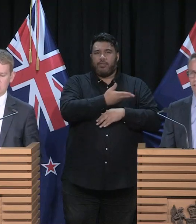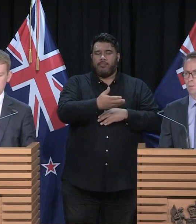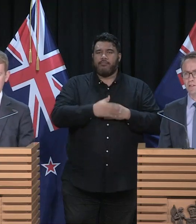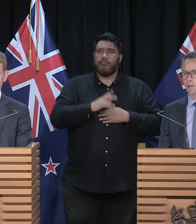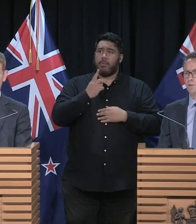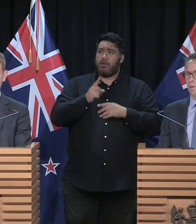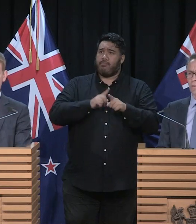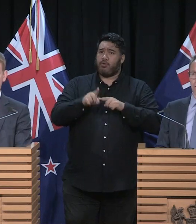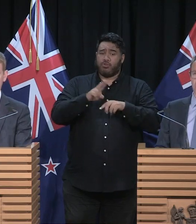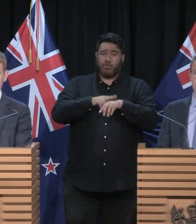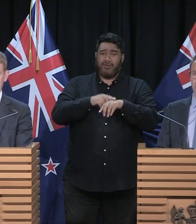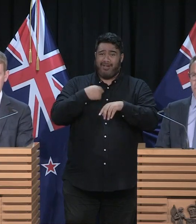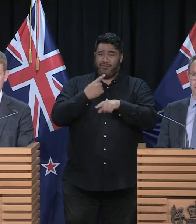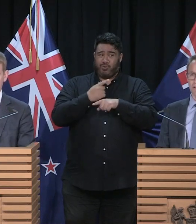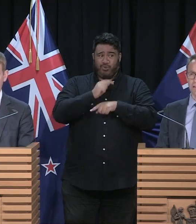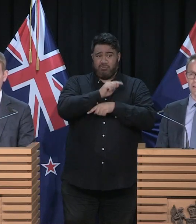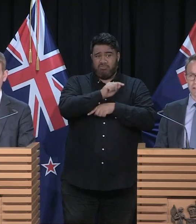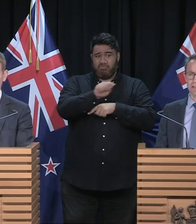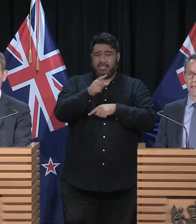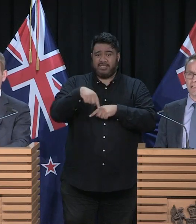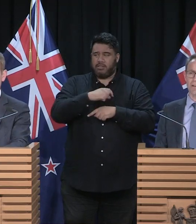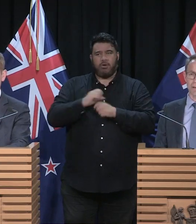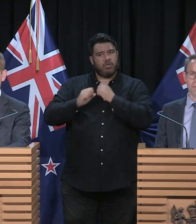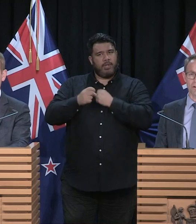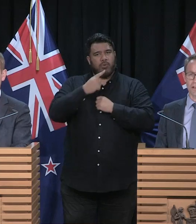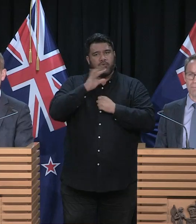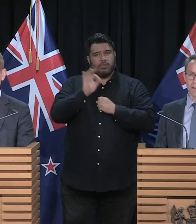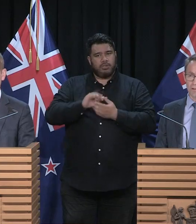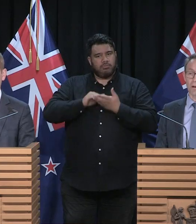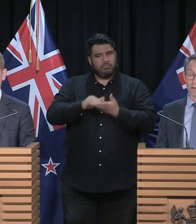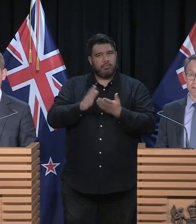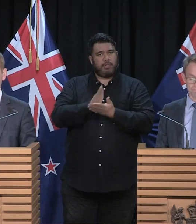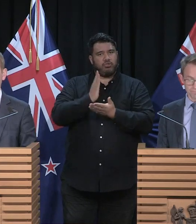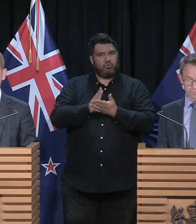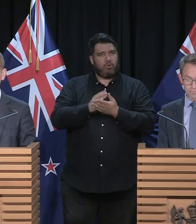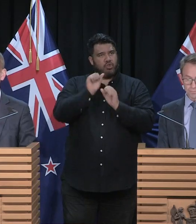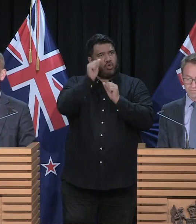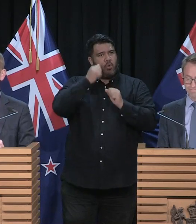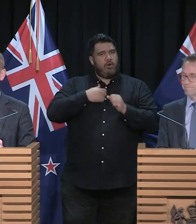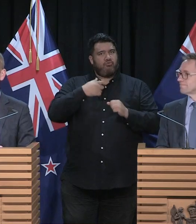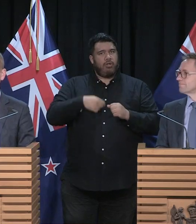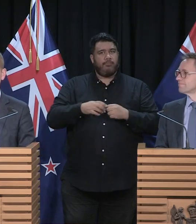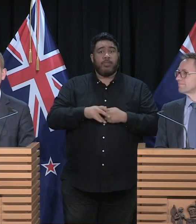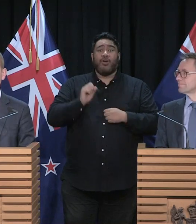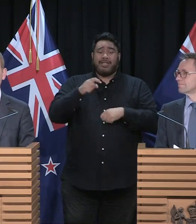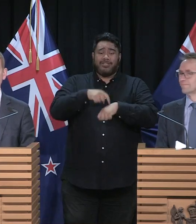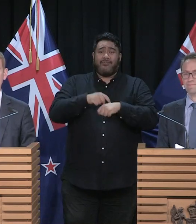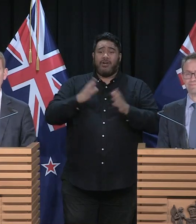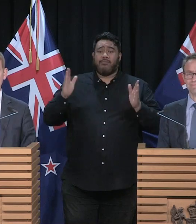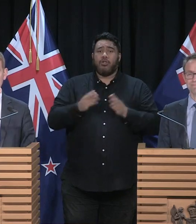anybody as a problem at this point - so we'll make sure those things are in place. But I think that the GPs I've spoken with are all absolutely